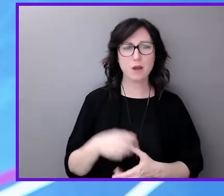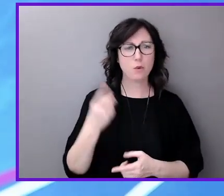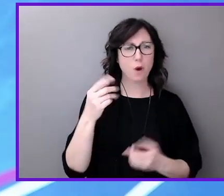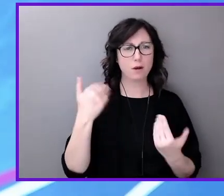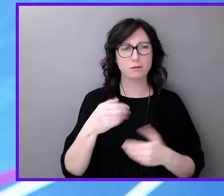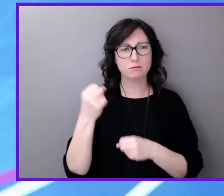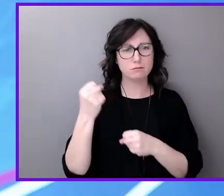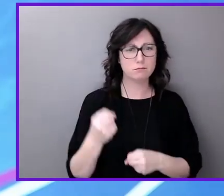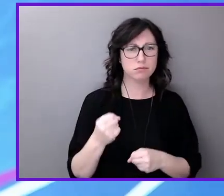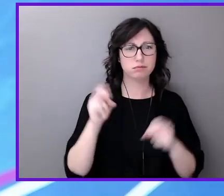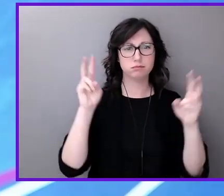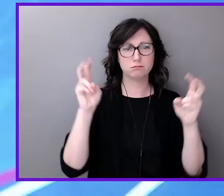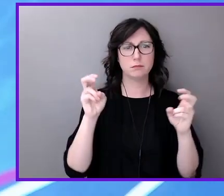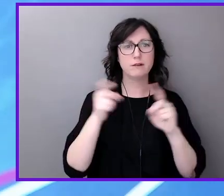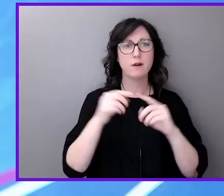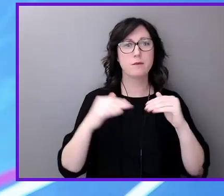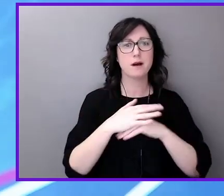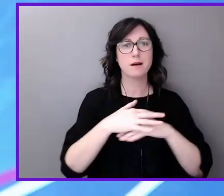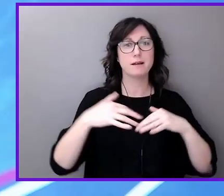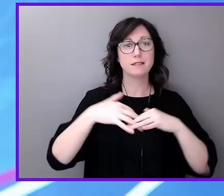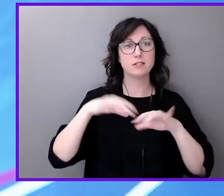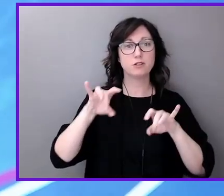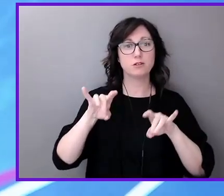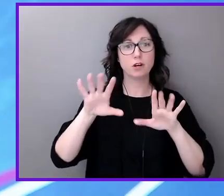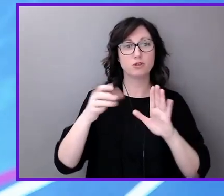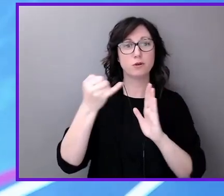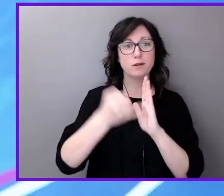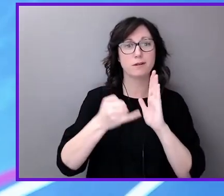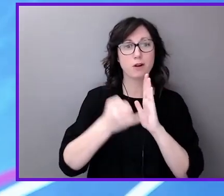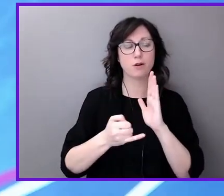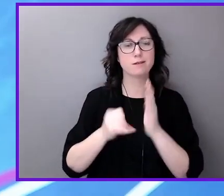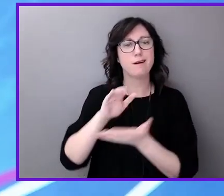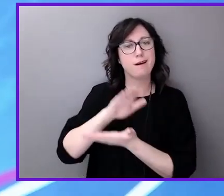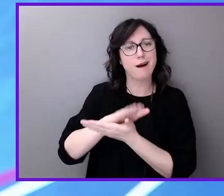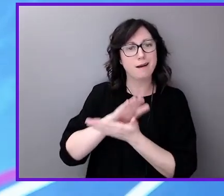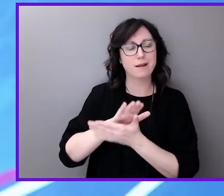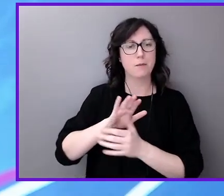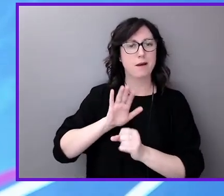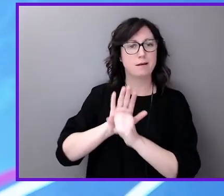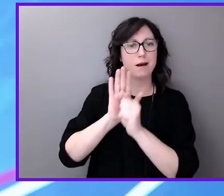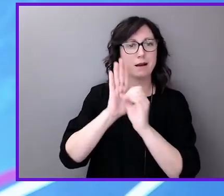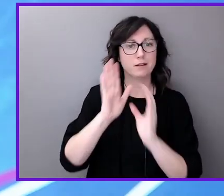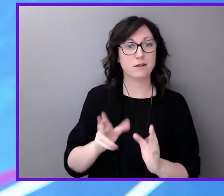from the Indigenous Australian artist, academic, and activist Lilla Watson